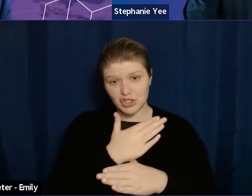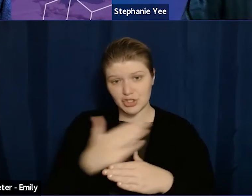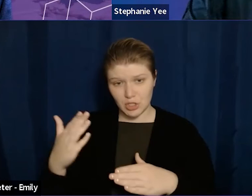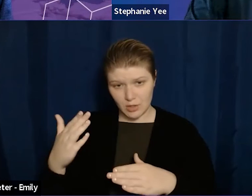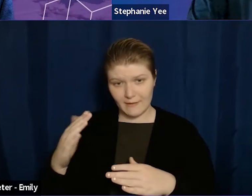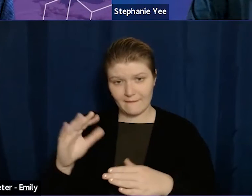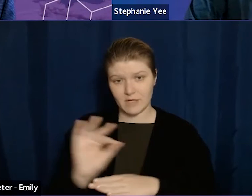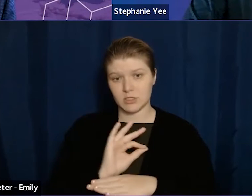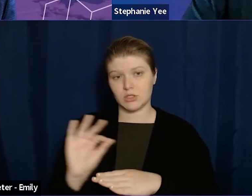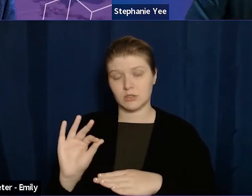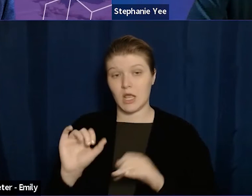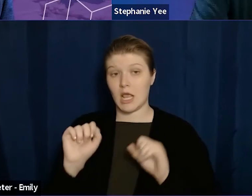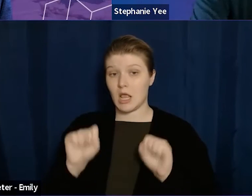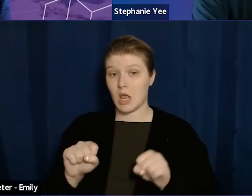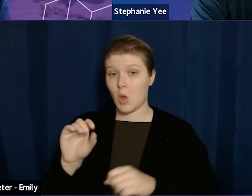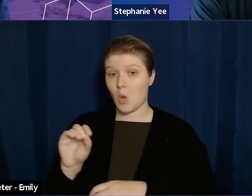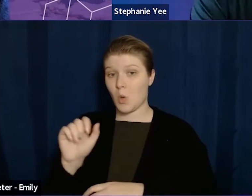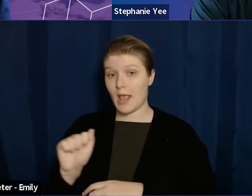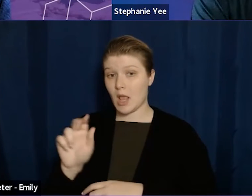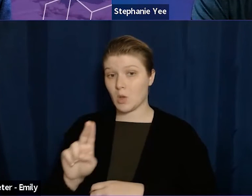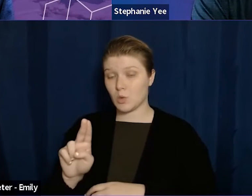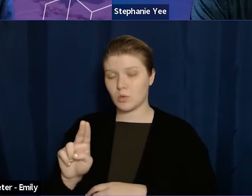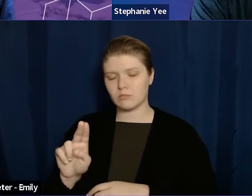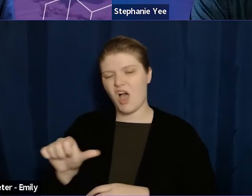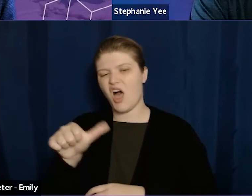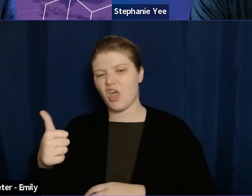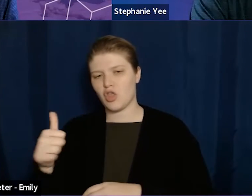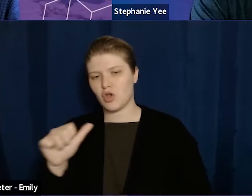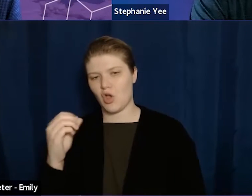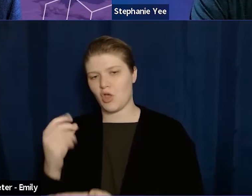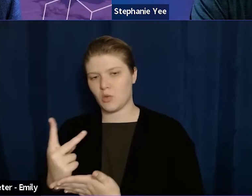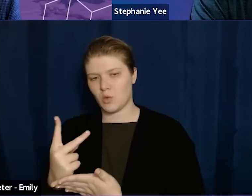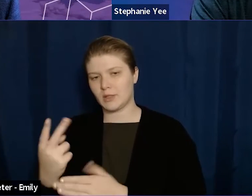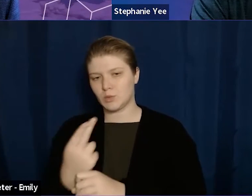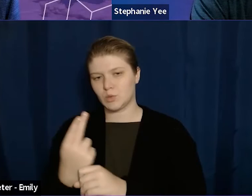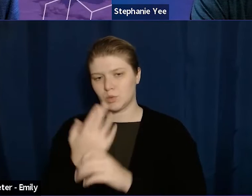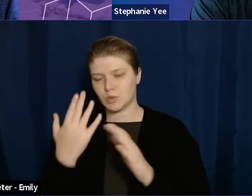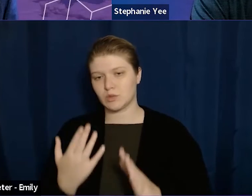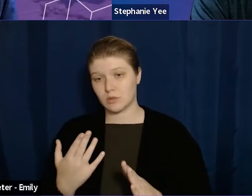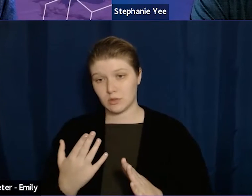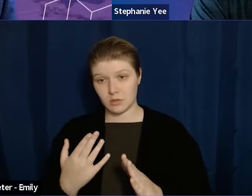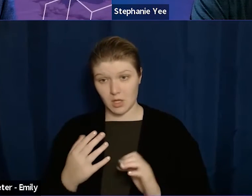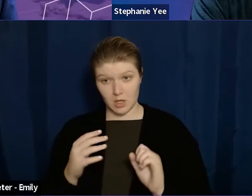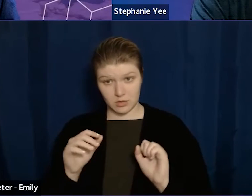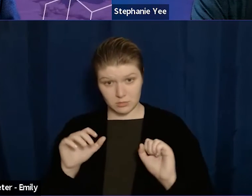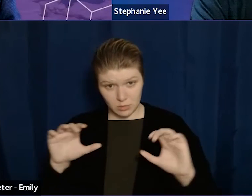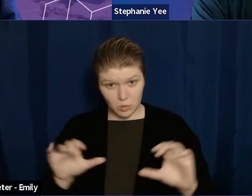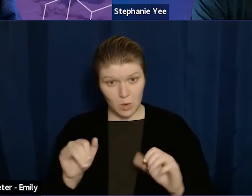Can an OAU, other authorized user, be designated without checking the submit to AOR box? Stephanie Yee: Yes.